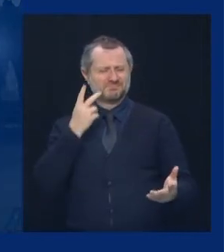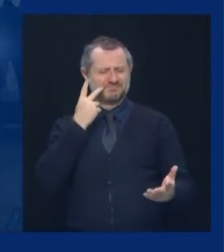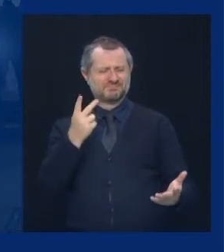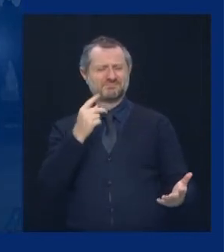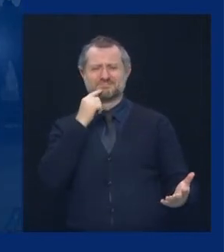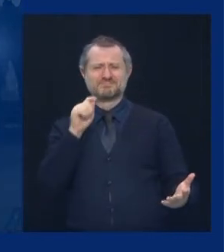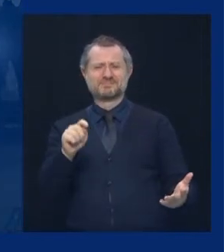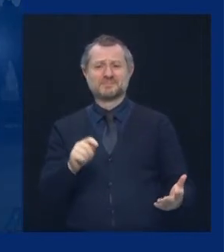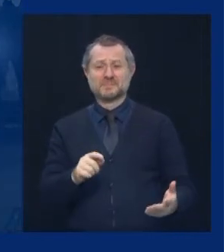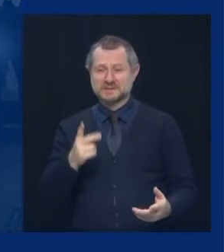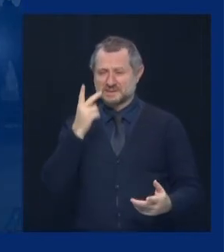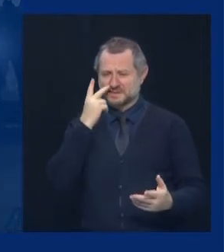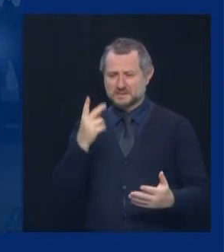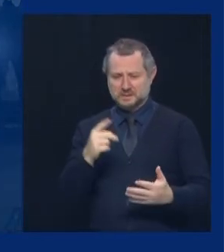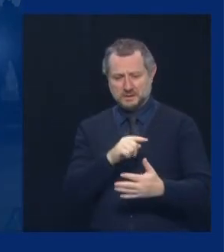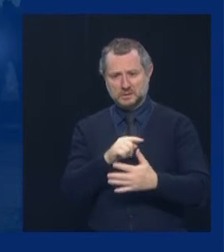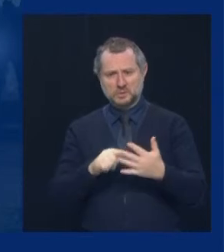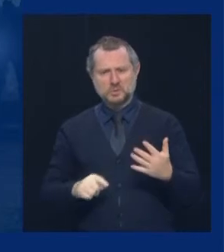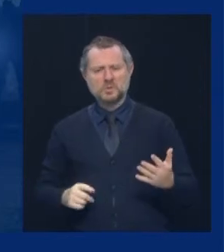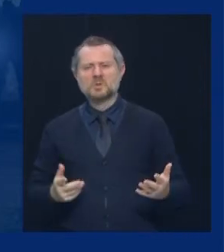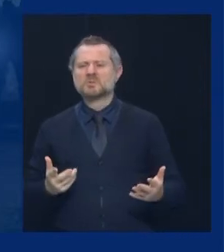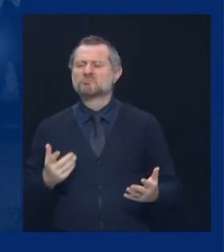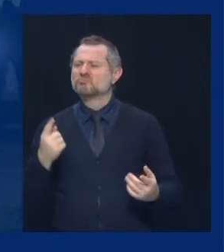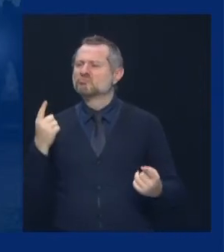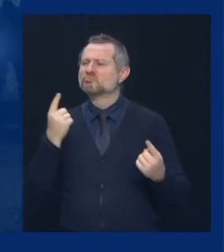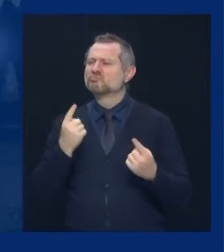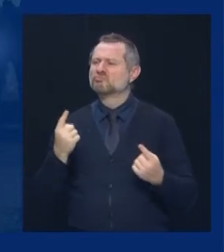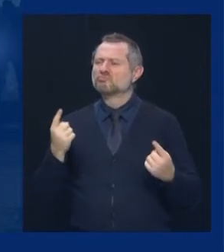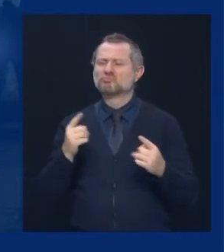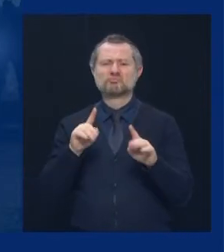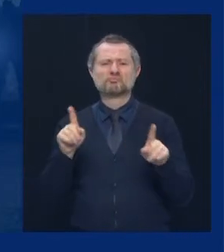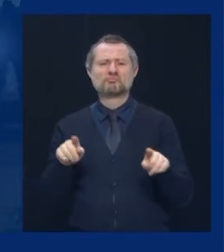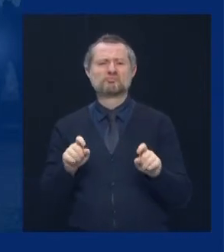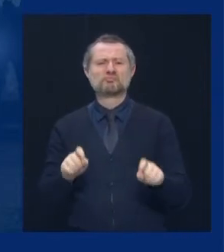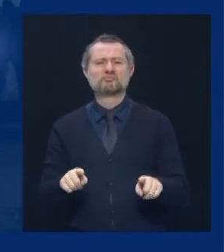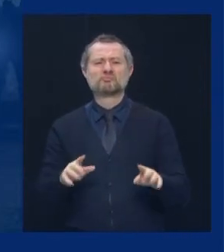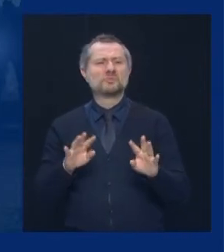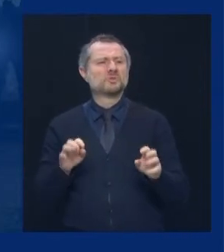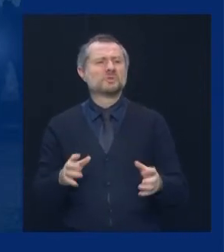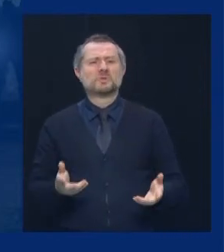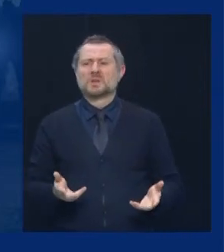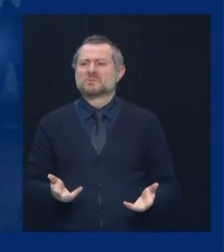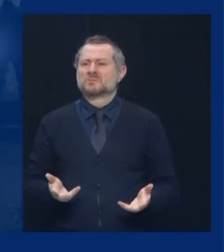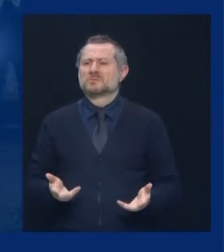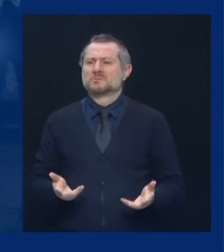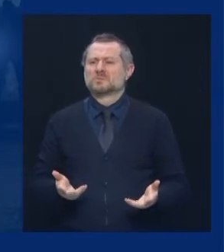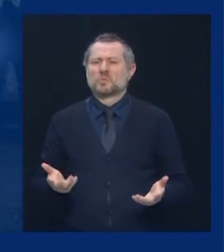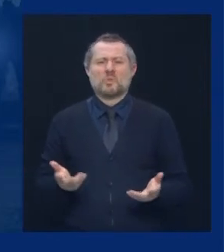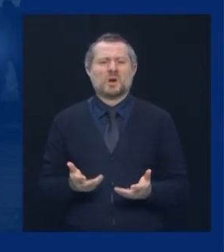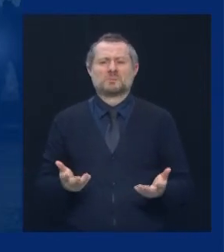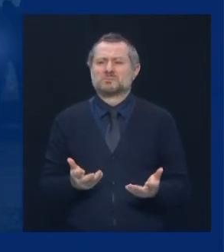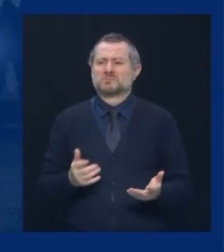WELL, THERE'S A FIVE INARGUABLE